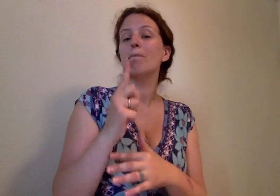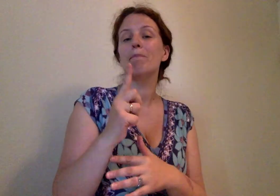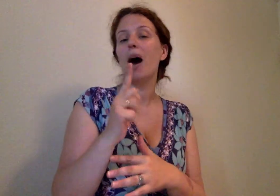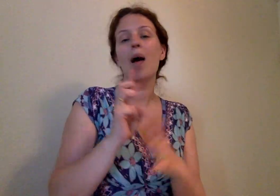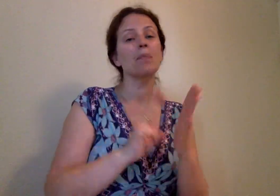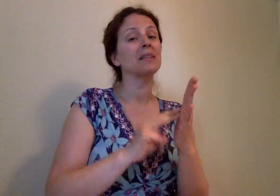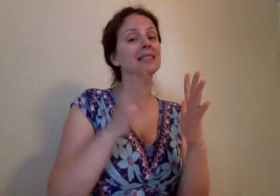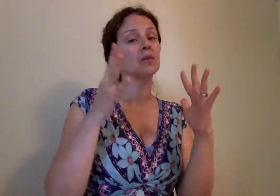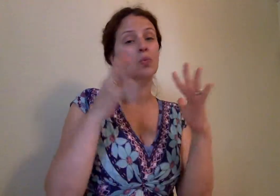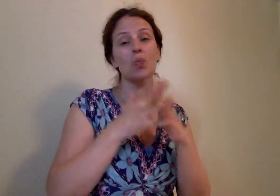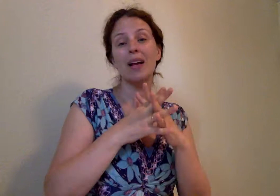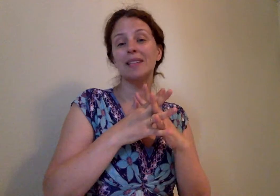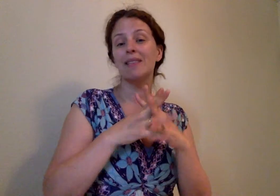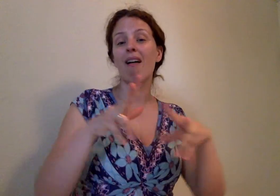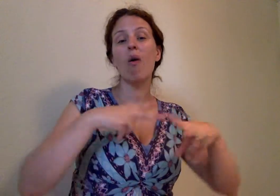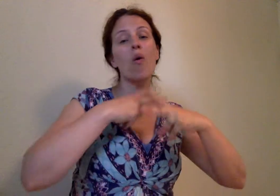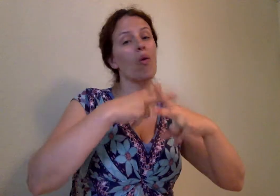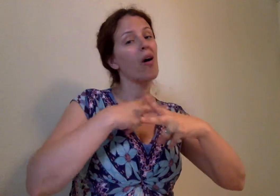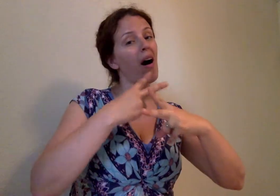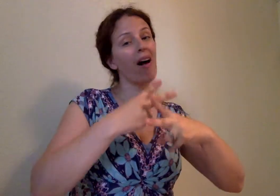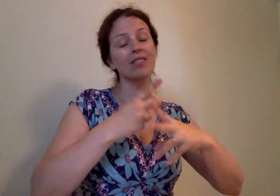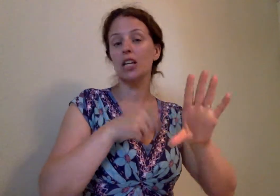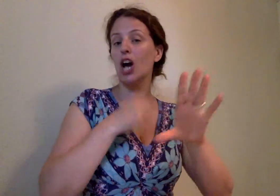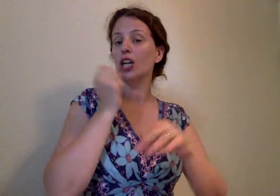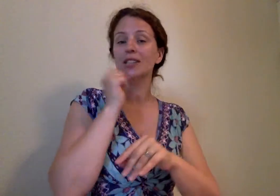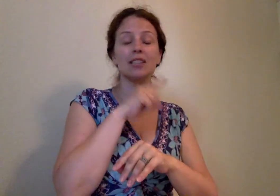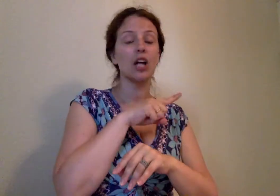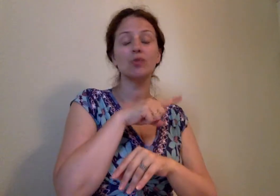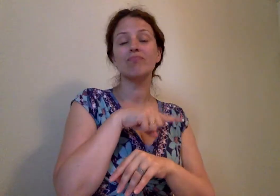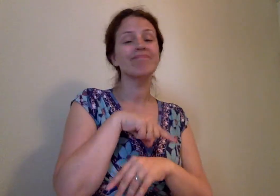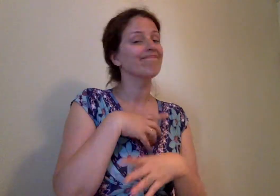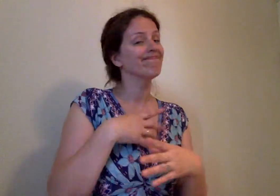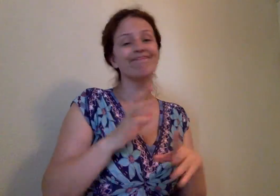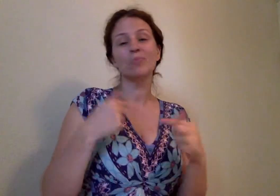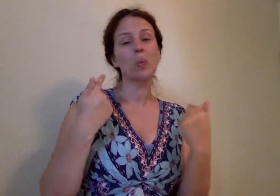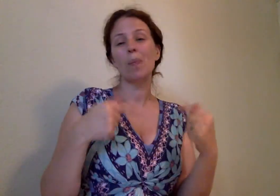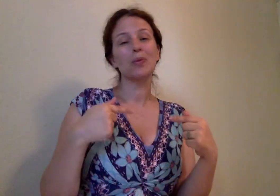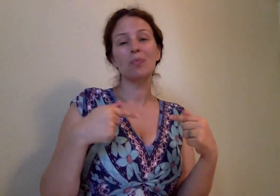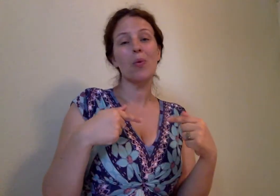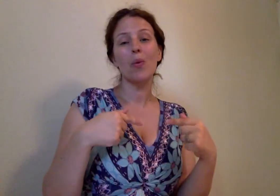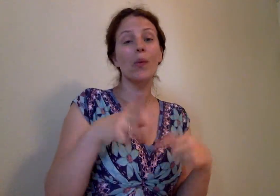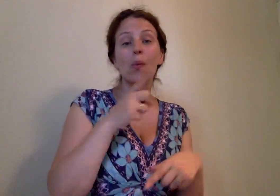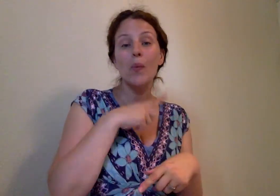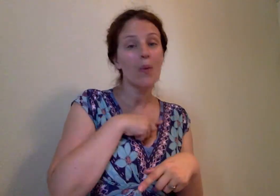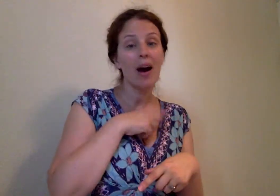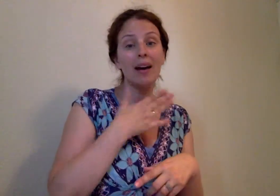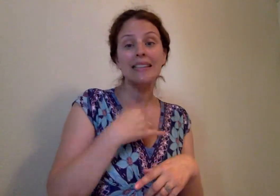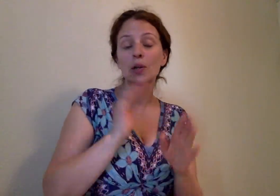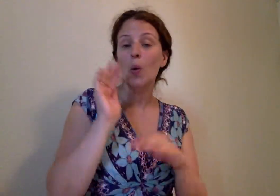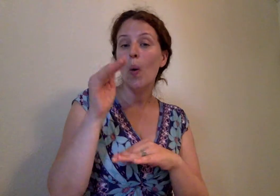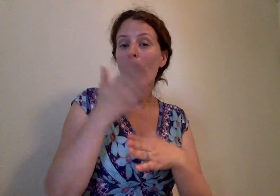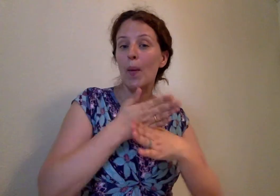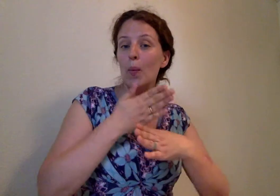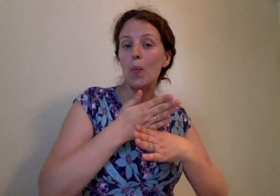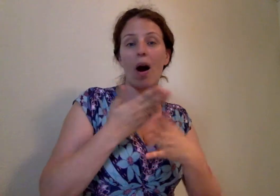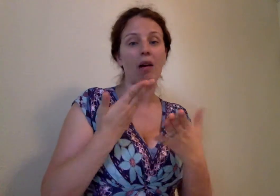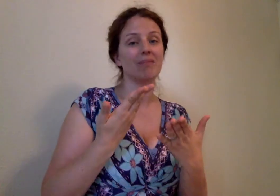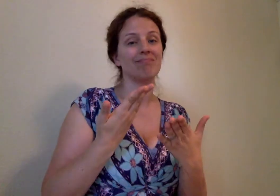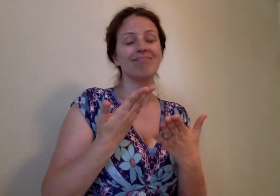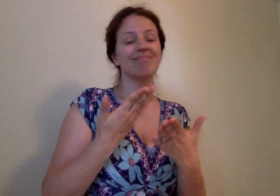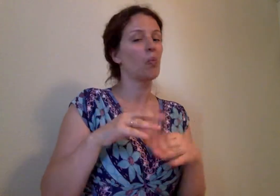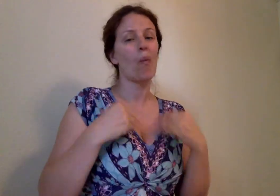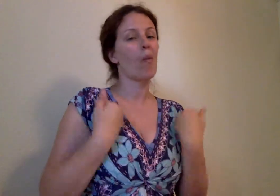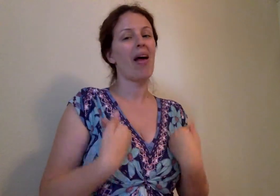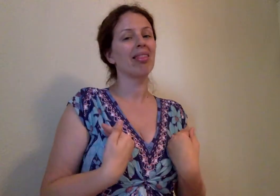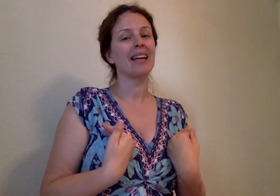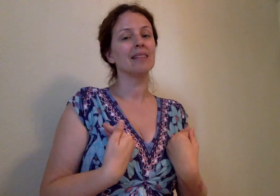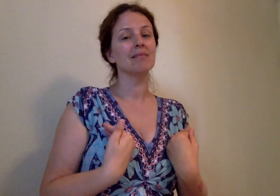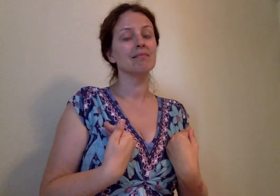But Weston was not able to look after his young son , he wasn't wealthy and needed to work.